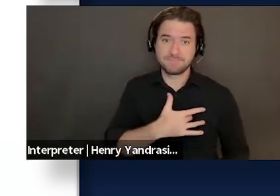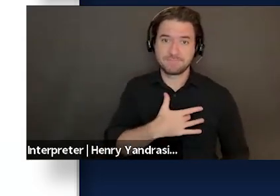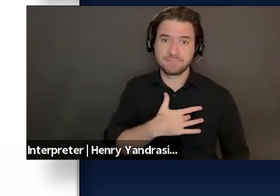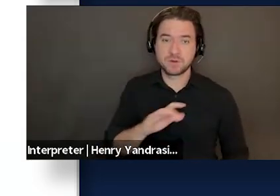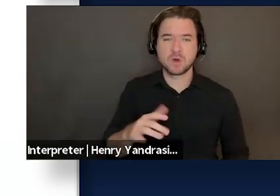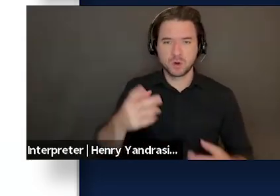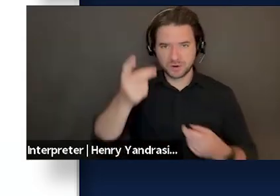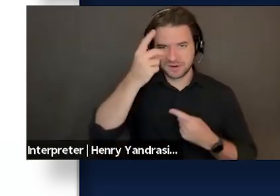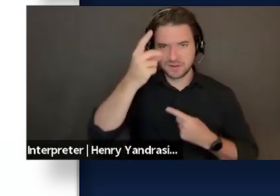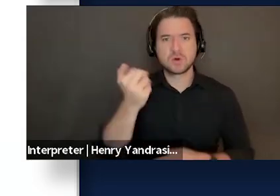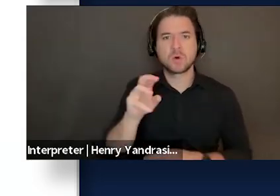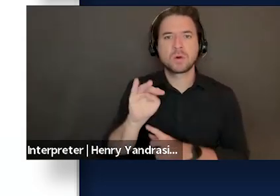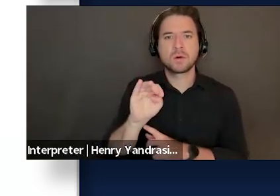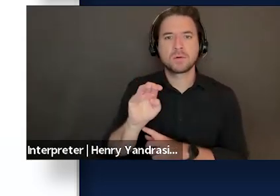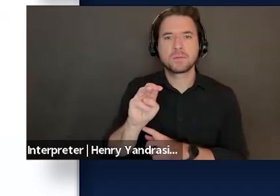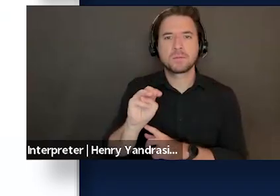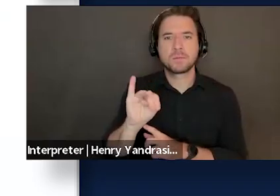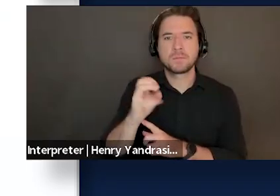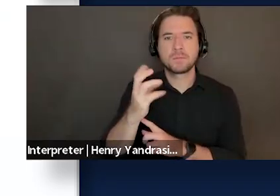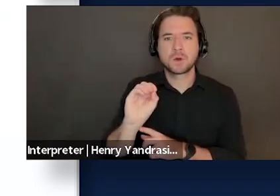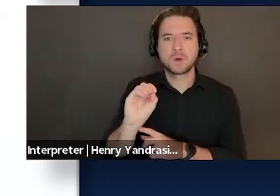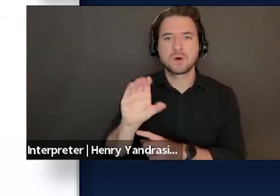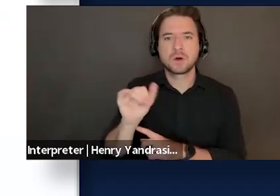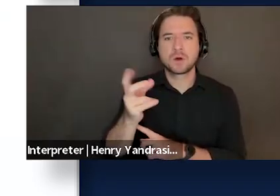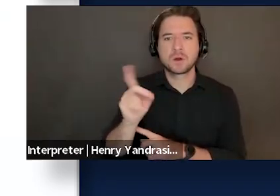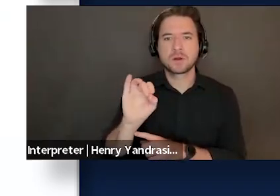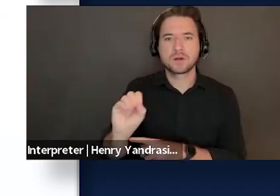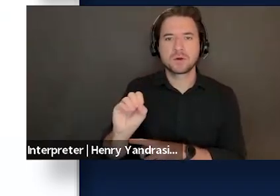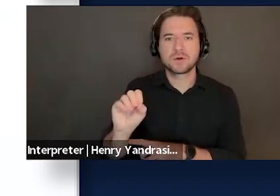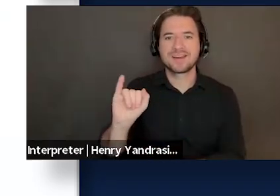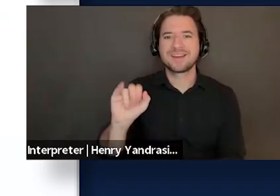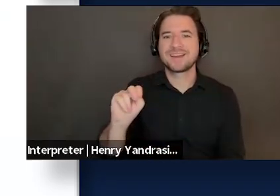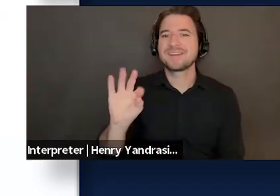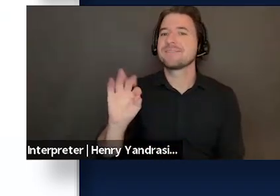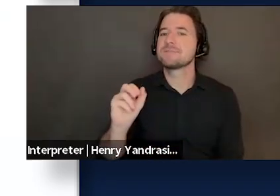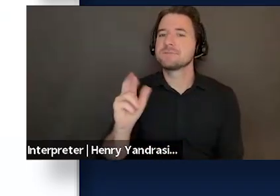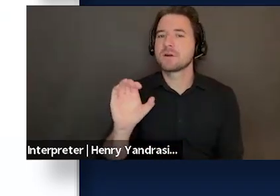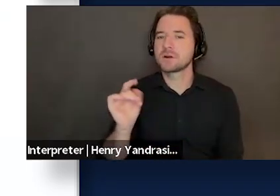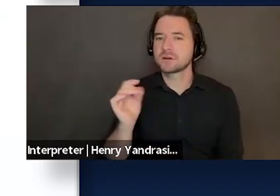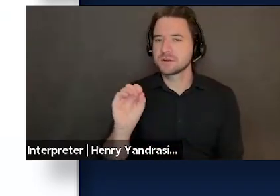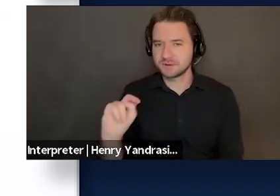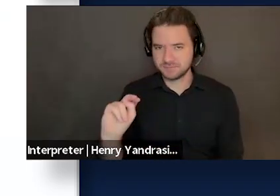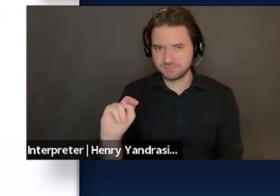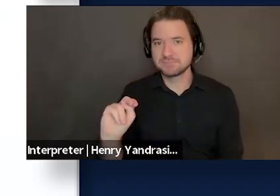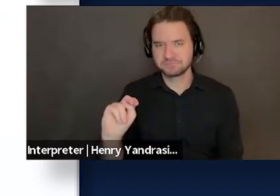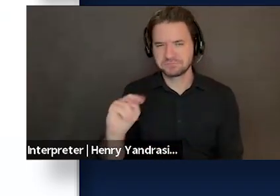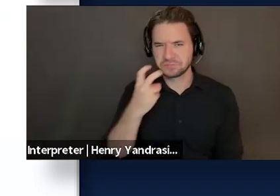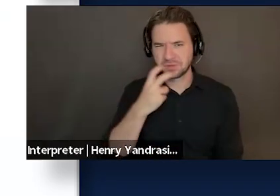or myocardial infarction, if I pronounced that correctly, and we filtered it to look at differences.